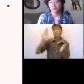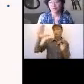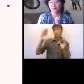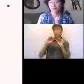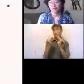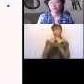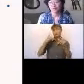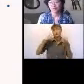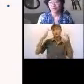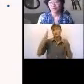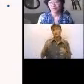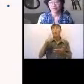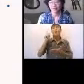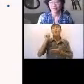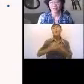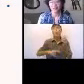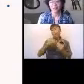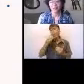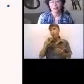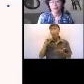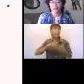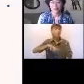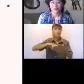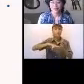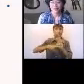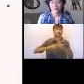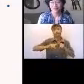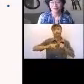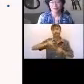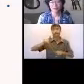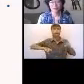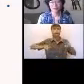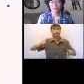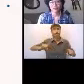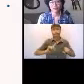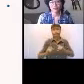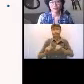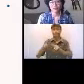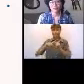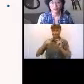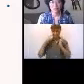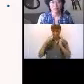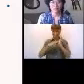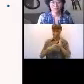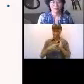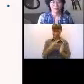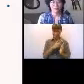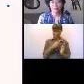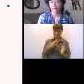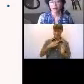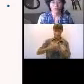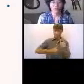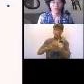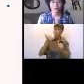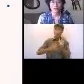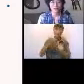of an entire staff mostly is comprised of white people, whether there are no racialized